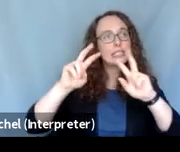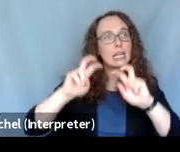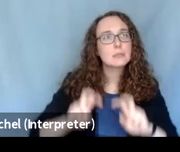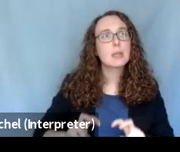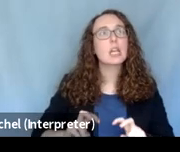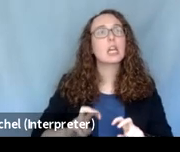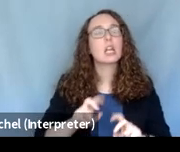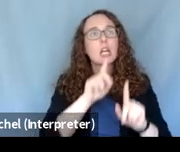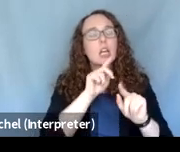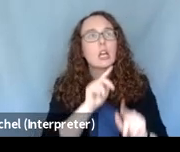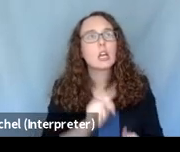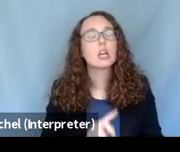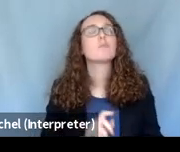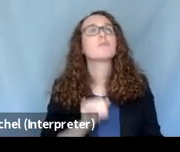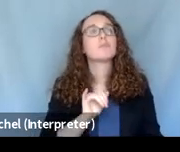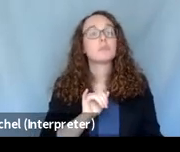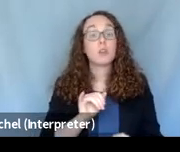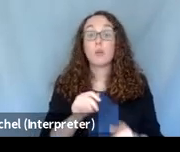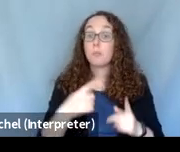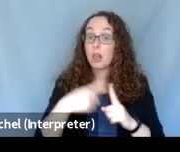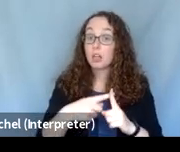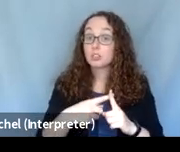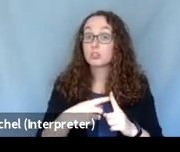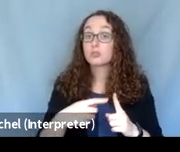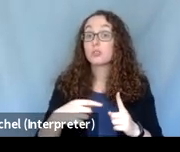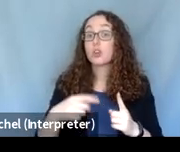look at different industries but they also have this game